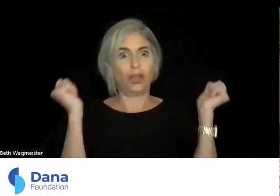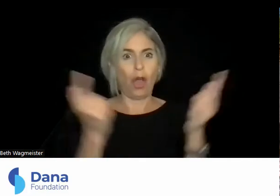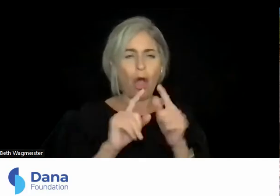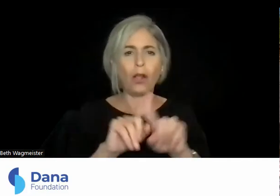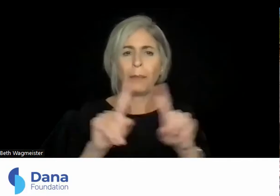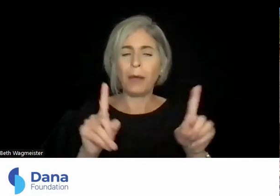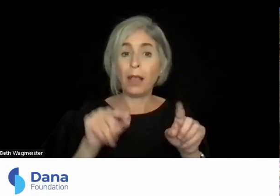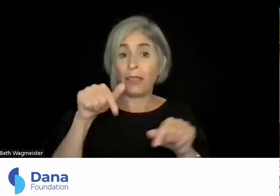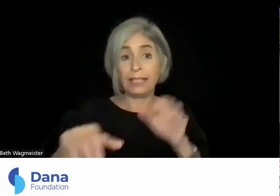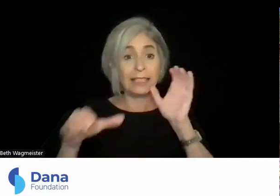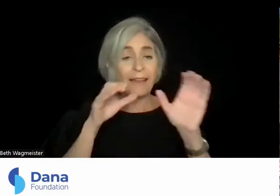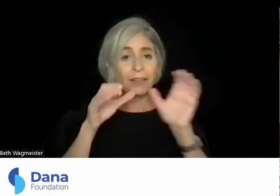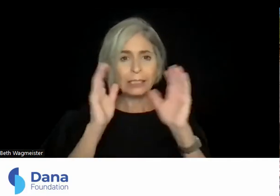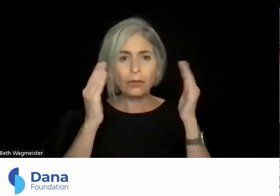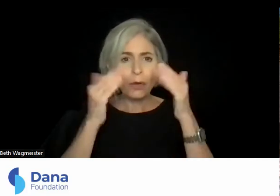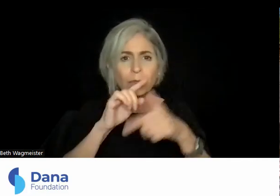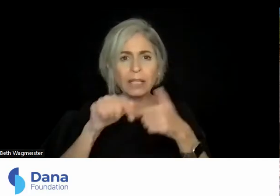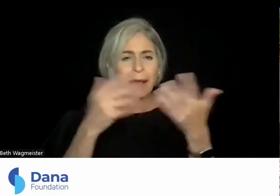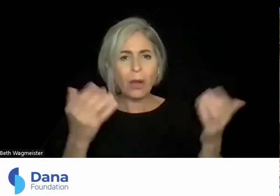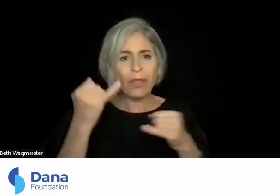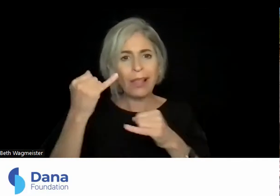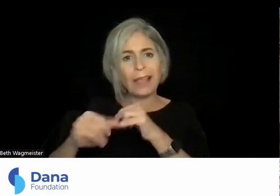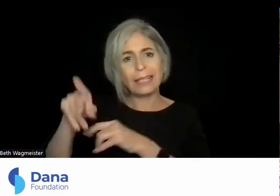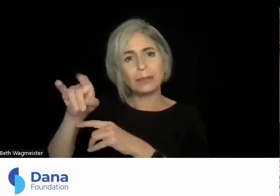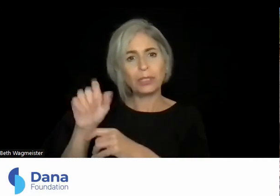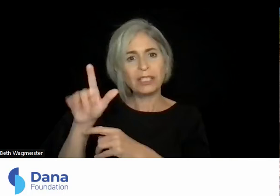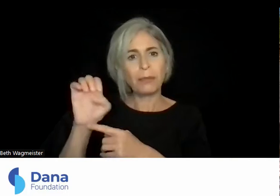I'm certainly not going to talk about them all, we don't have time. What we